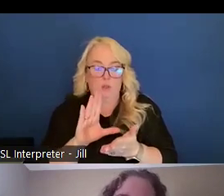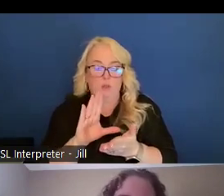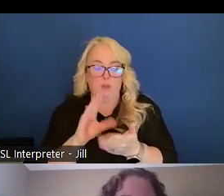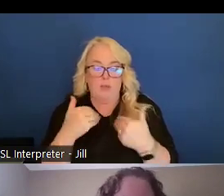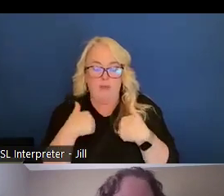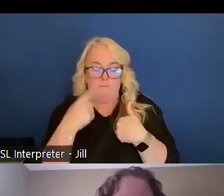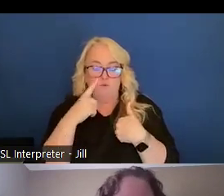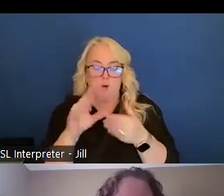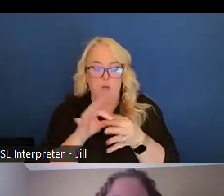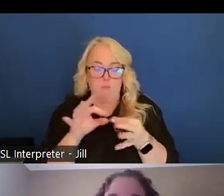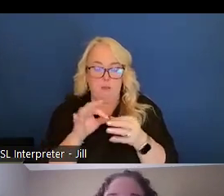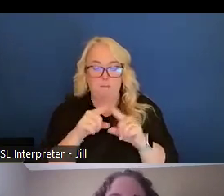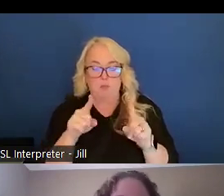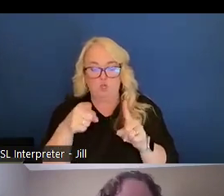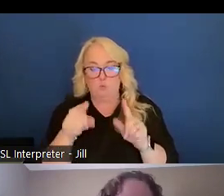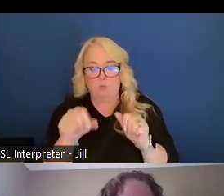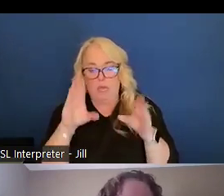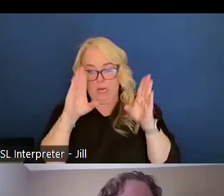thing that matters to me, and this is what I want to comment